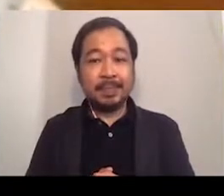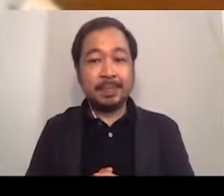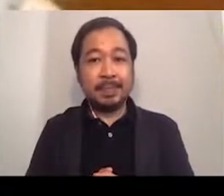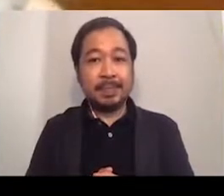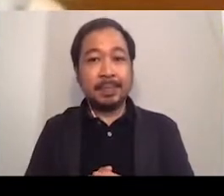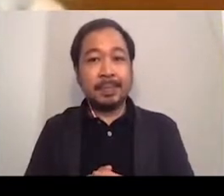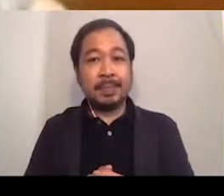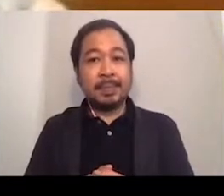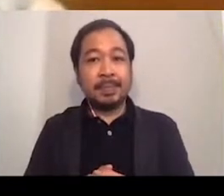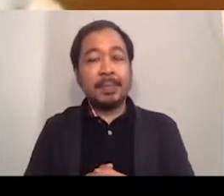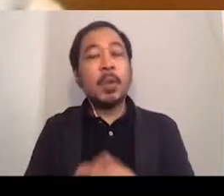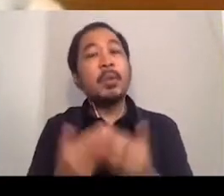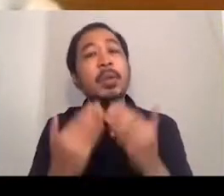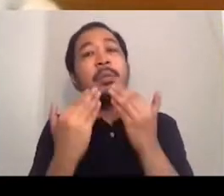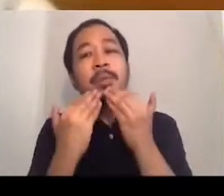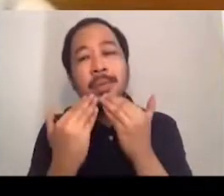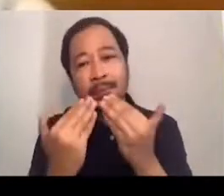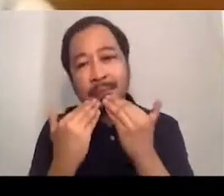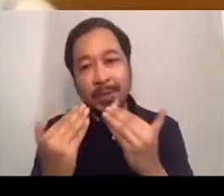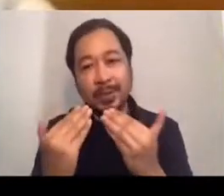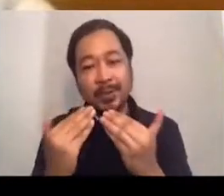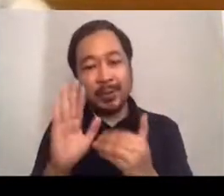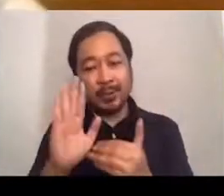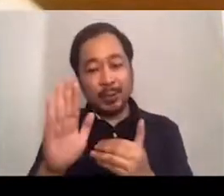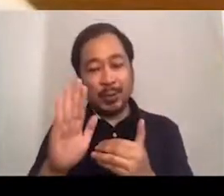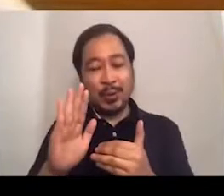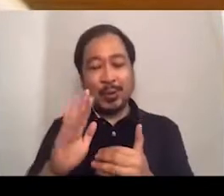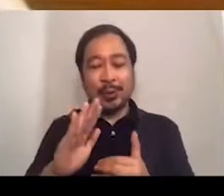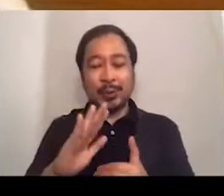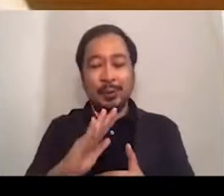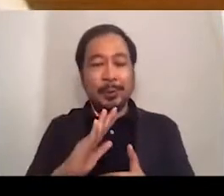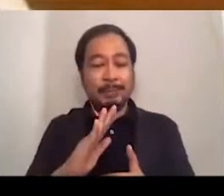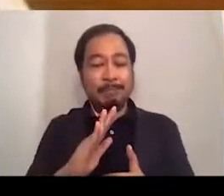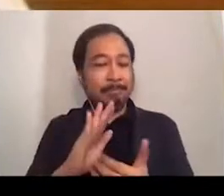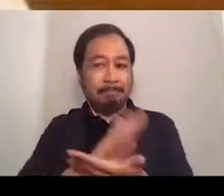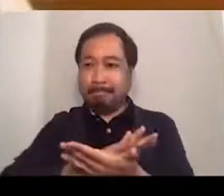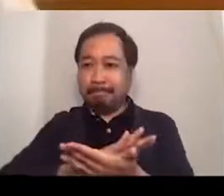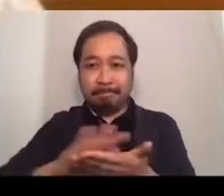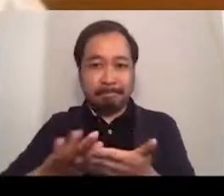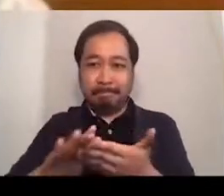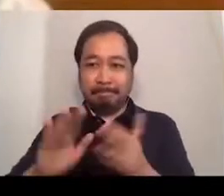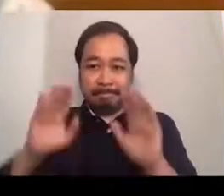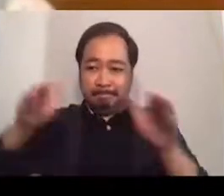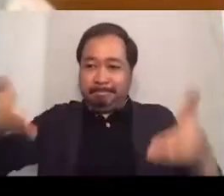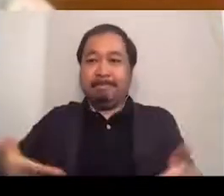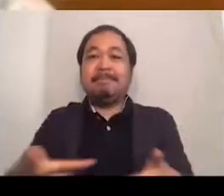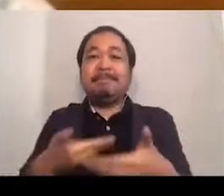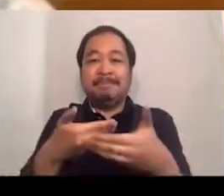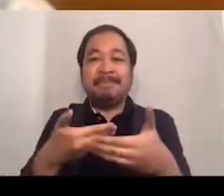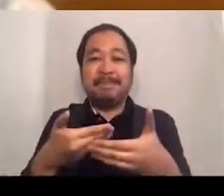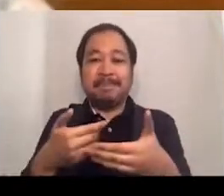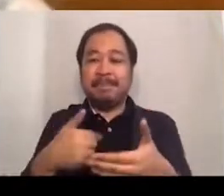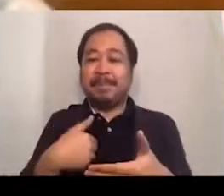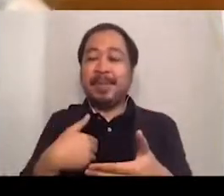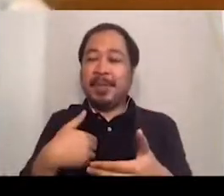It is my great pleasure to be here among the distinguished panel.